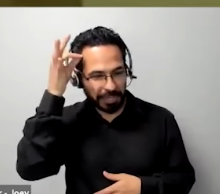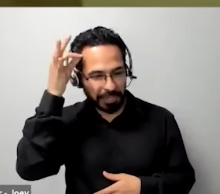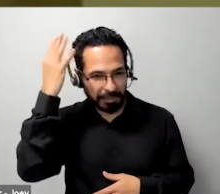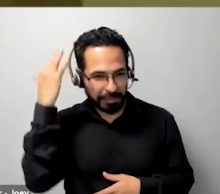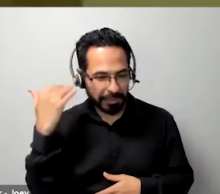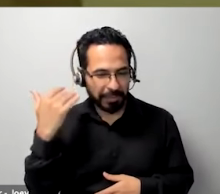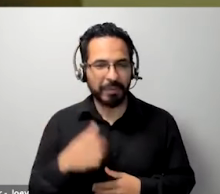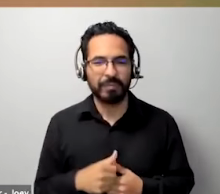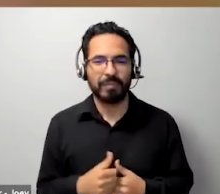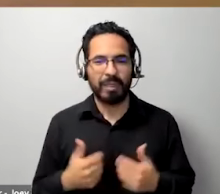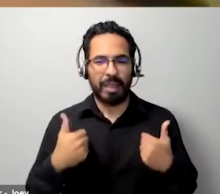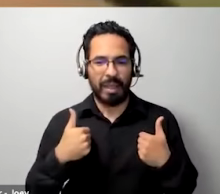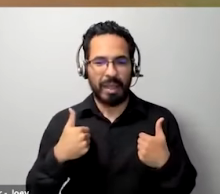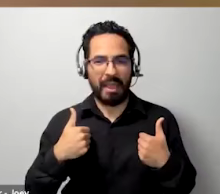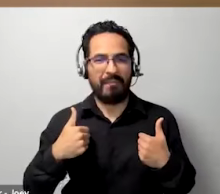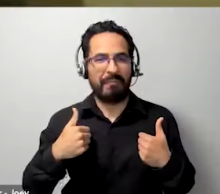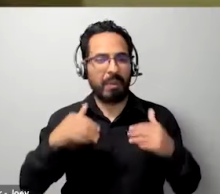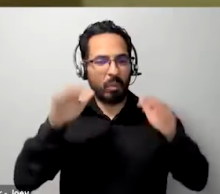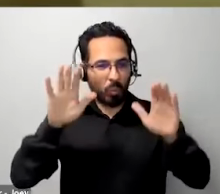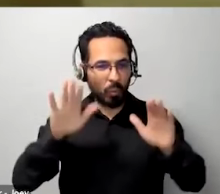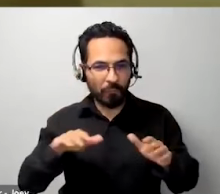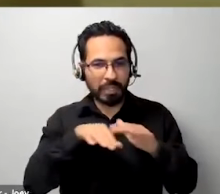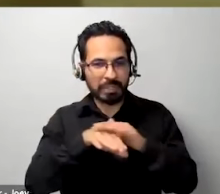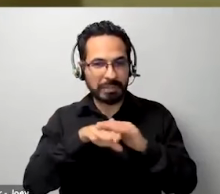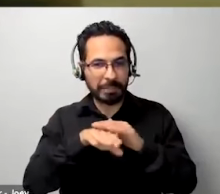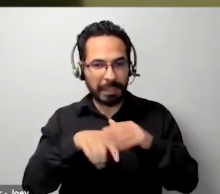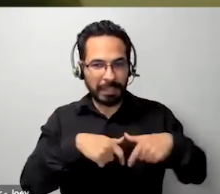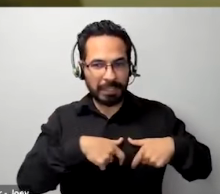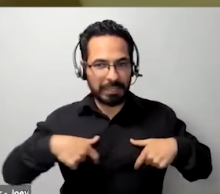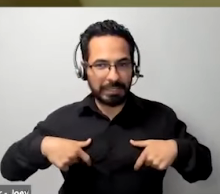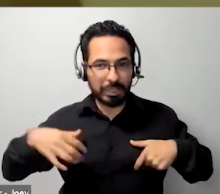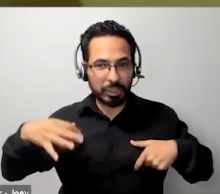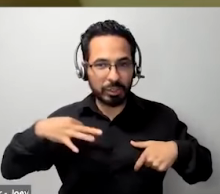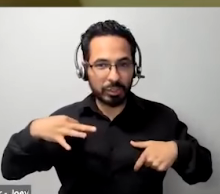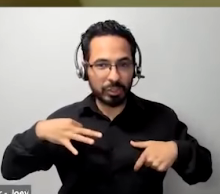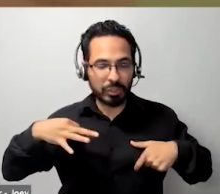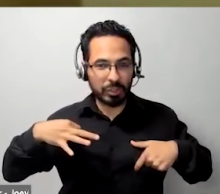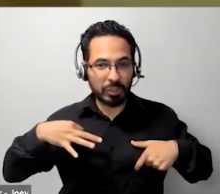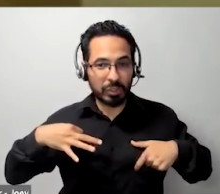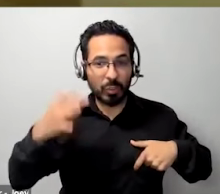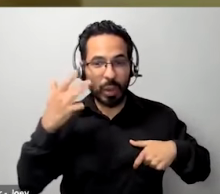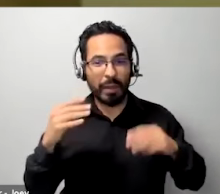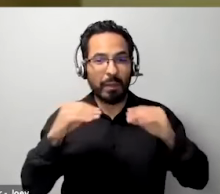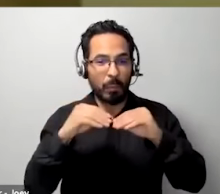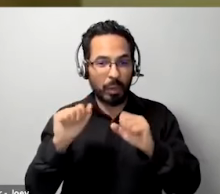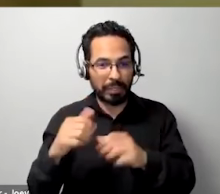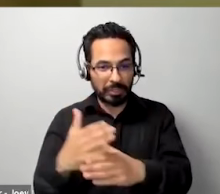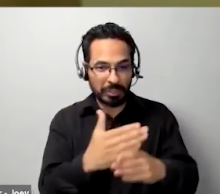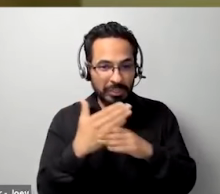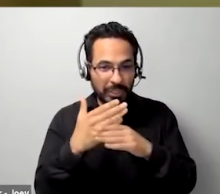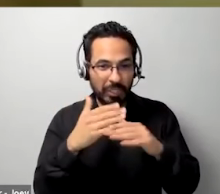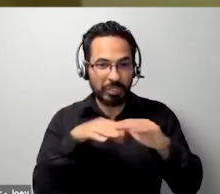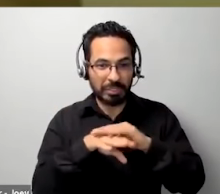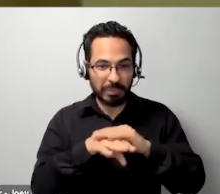I'm wearing my wonderful accessibility T-shirt that we have, 'cause the more I can share about accessibility, the greater it is.